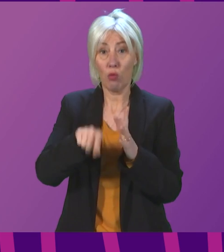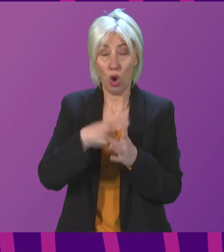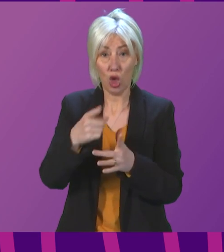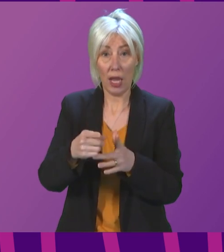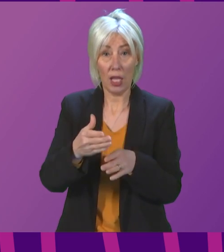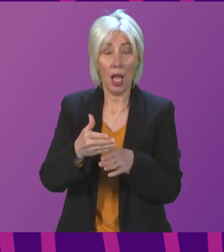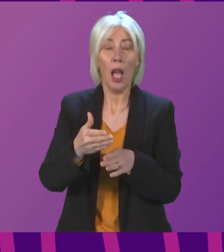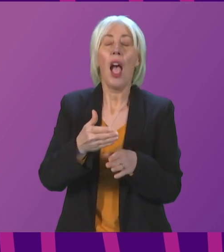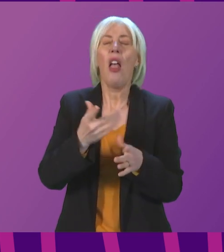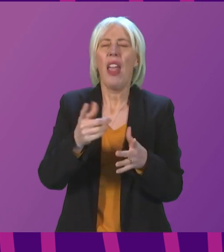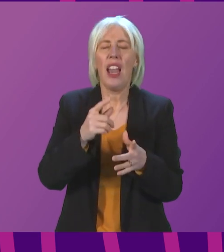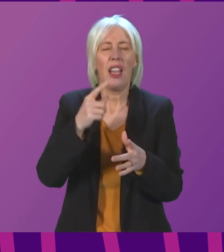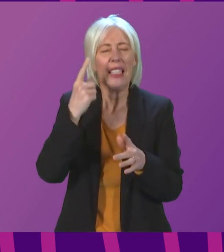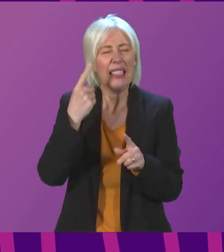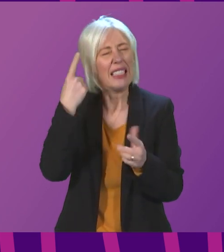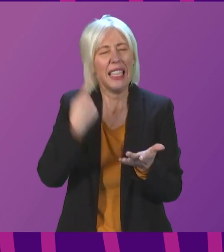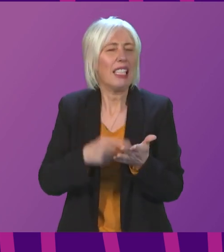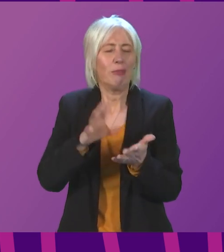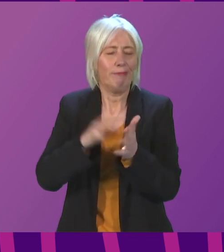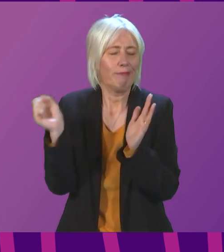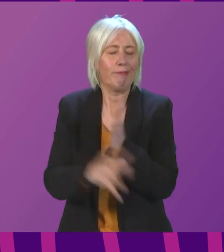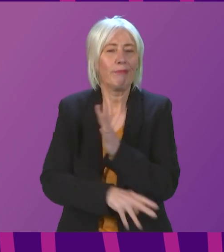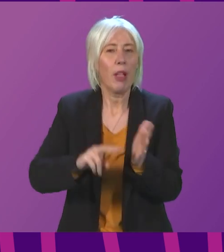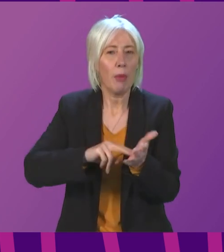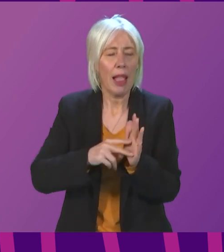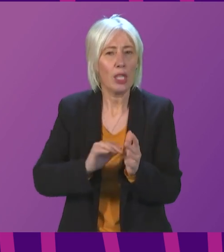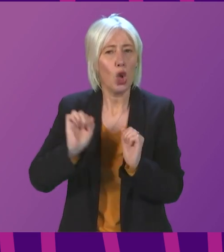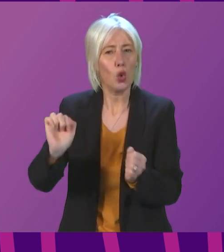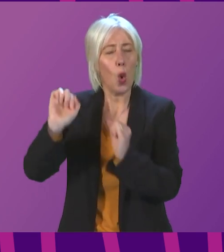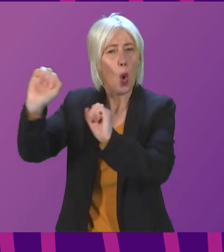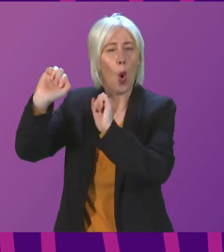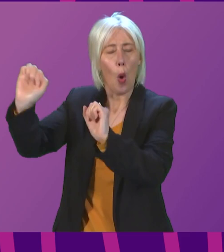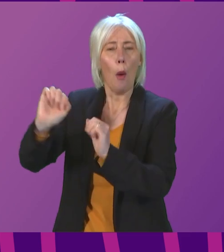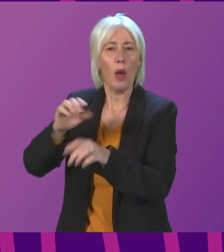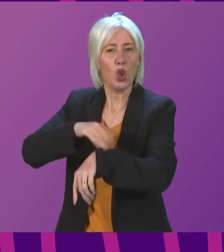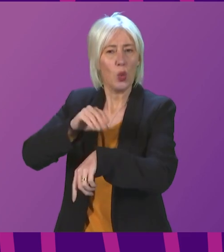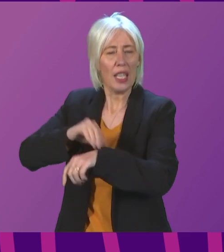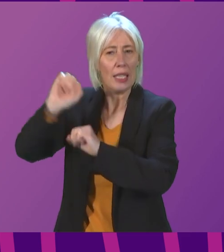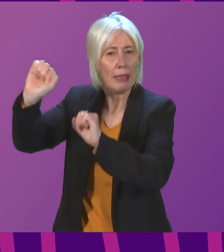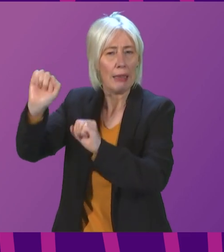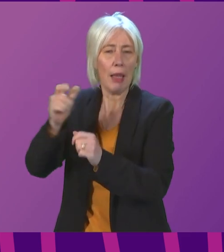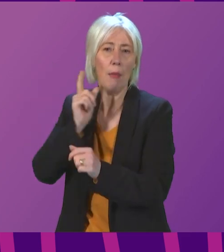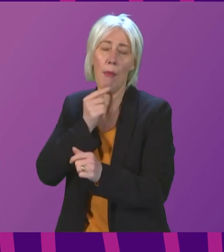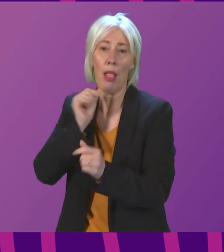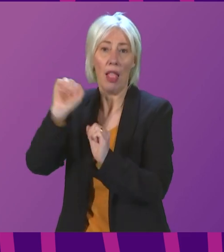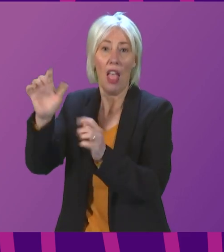scrapping the plans. Why is it that the people of Sweden now own a bigger stake in Scottish energy supply and